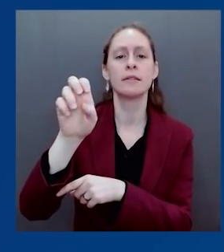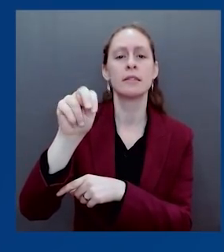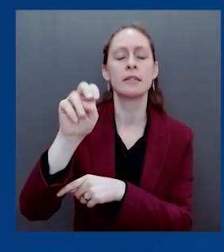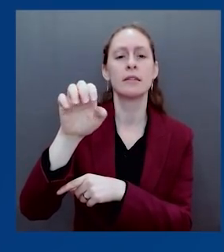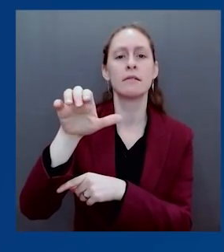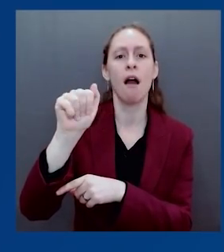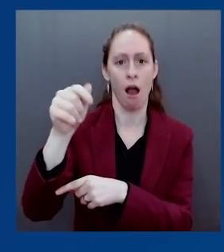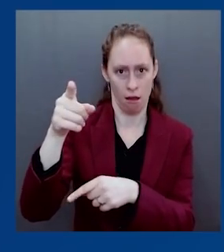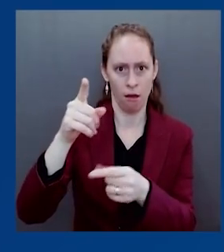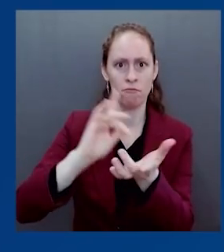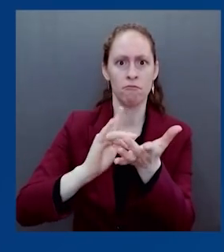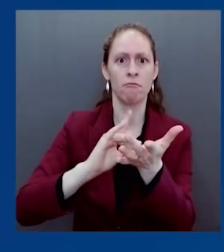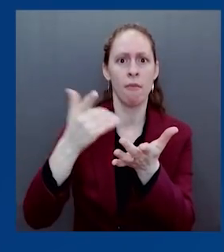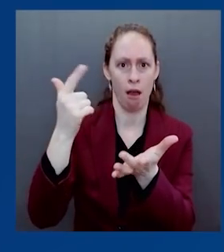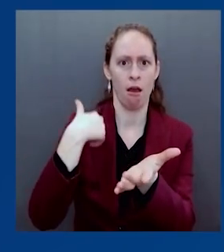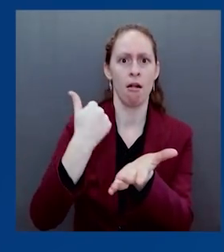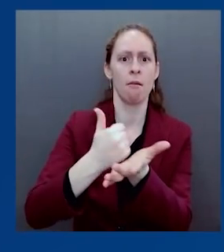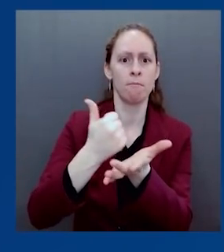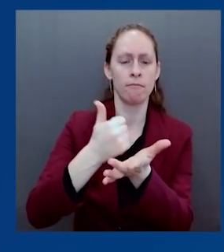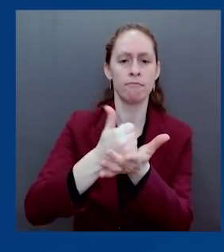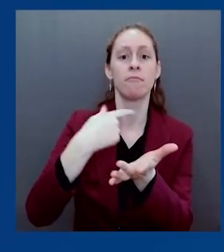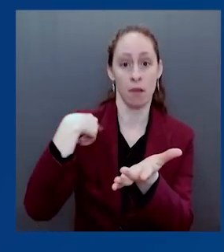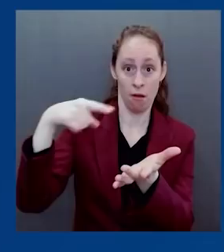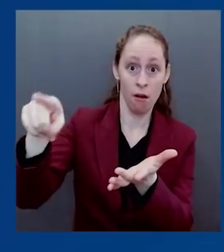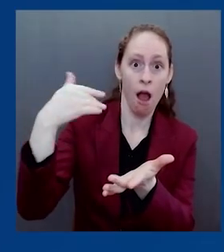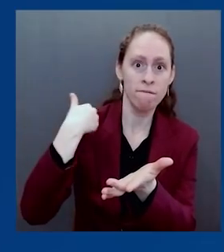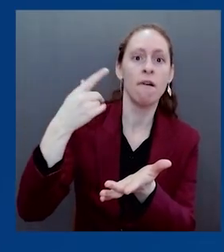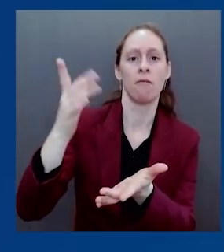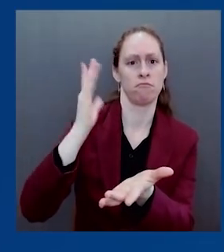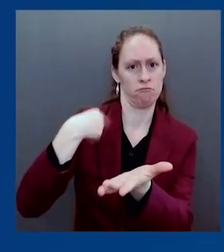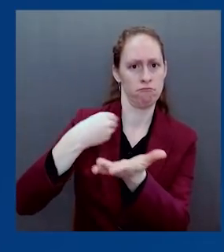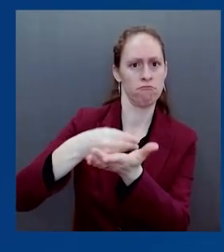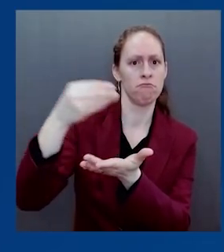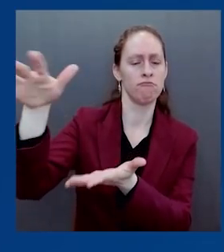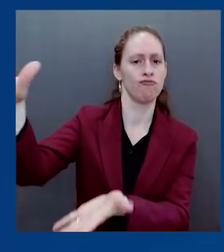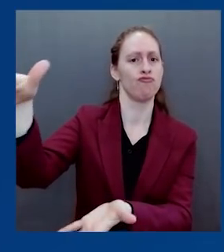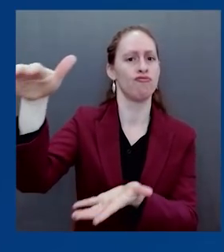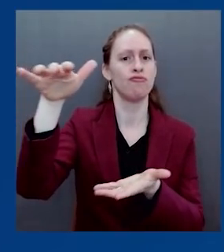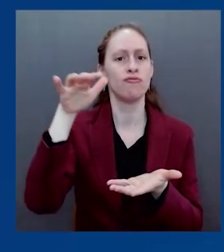and our latest order will also bring us to over 1 million doses available through end of March.